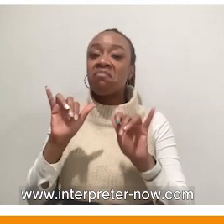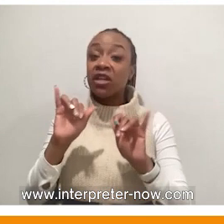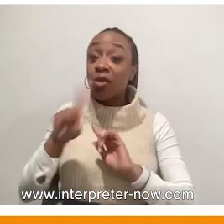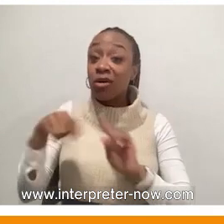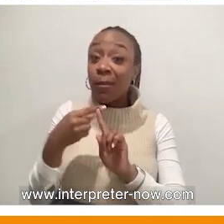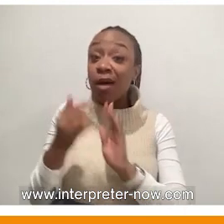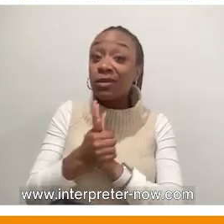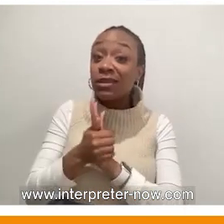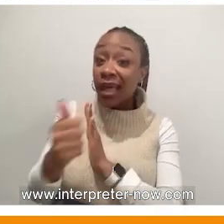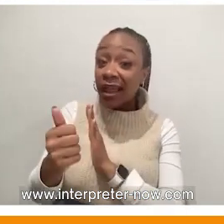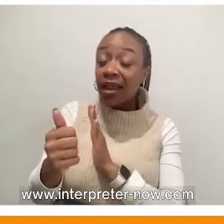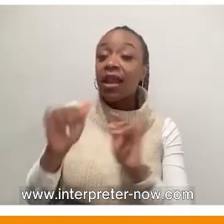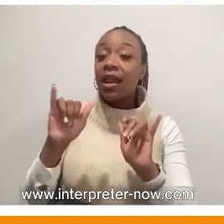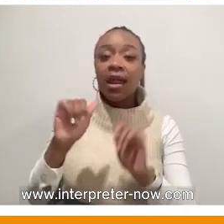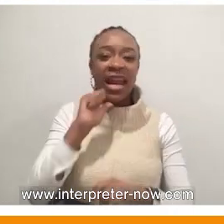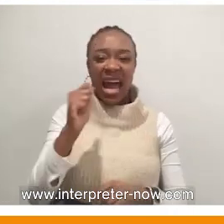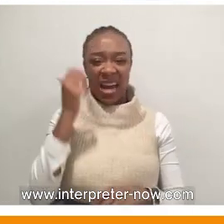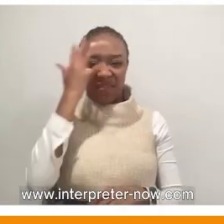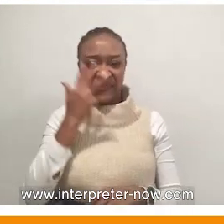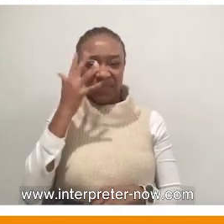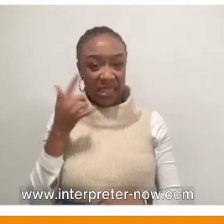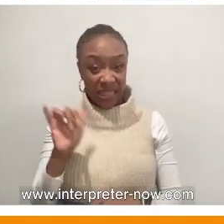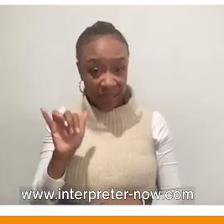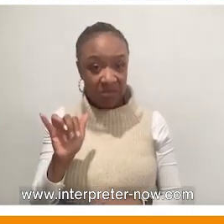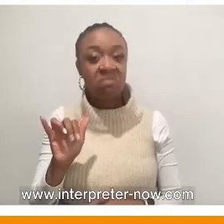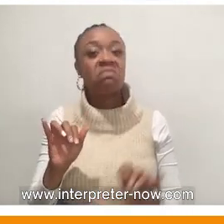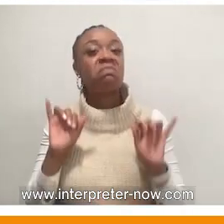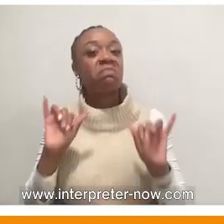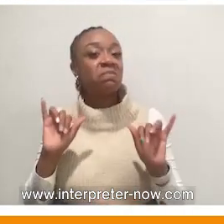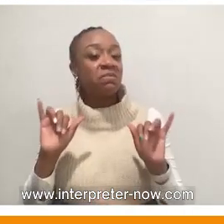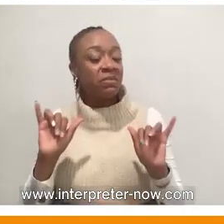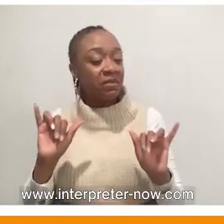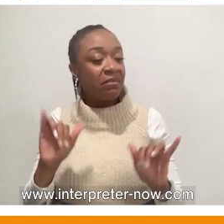It's really about the skills, not how you look.